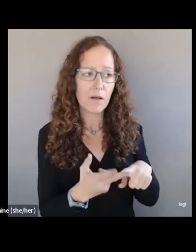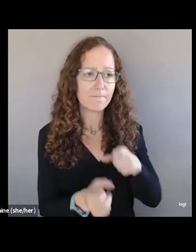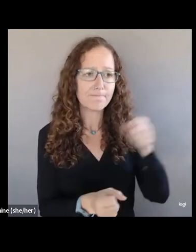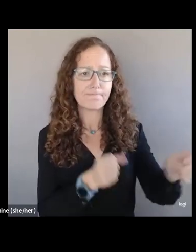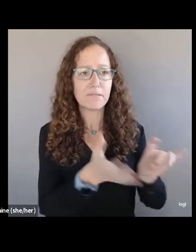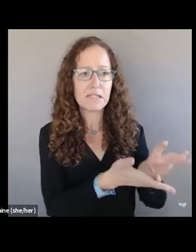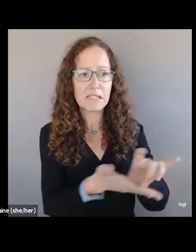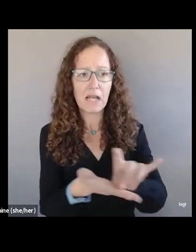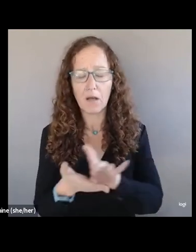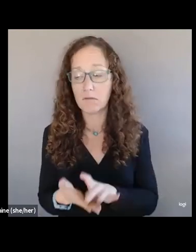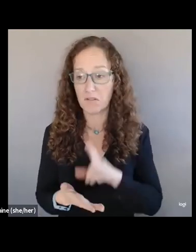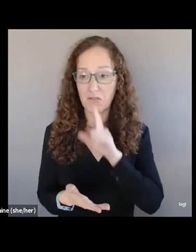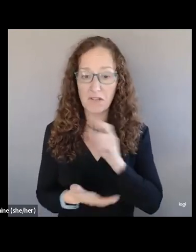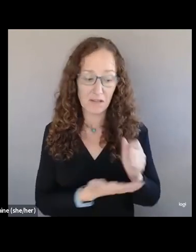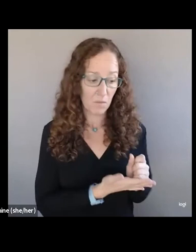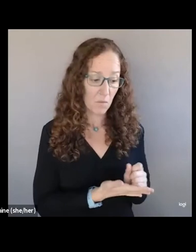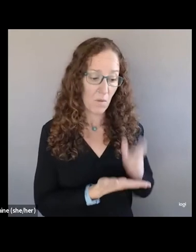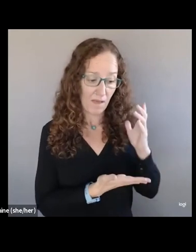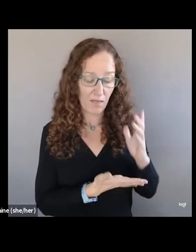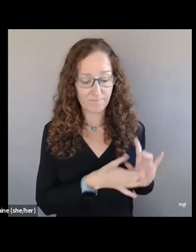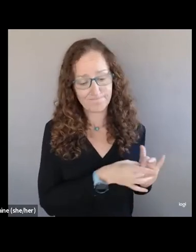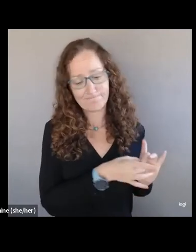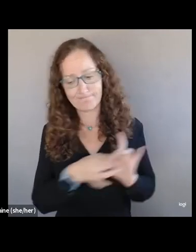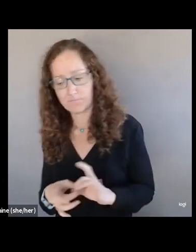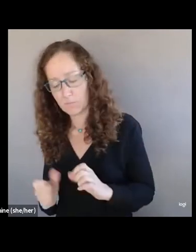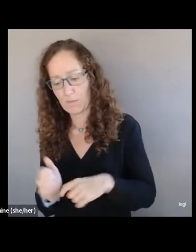capitalist society, the very structure of economic